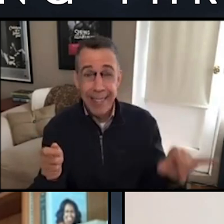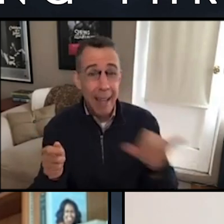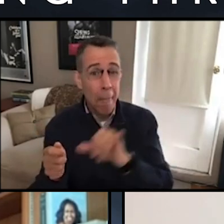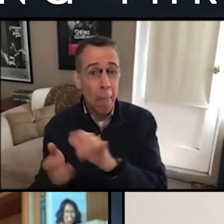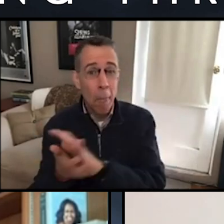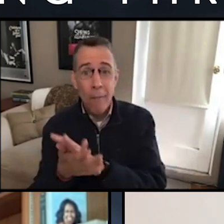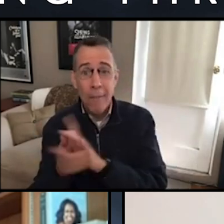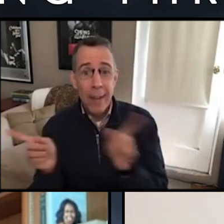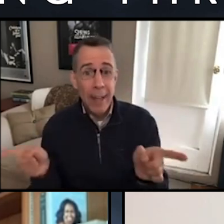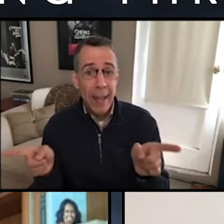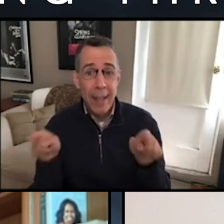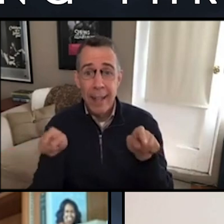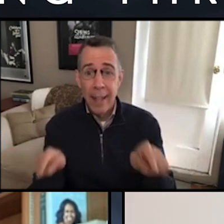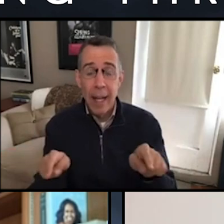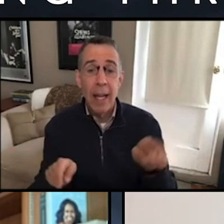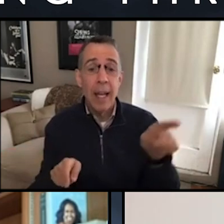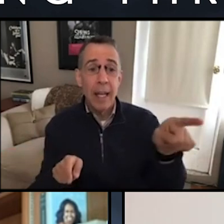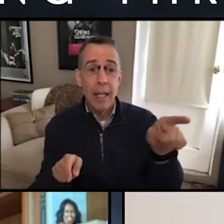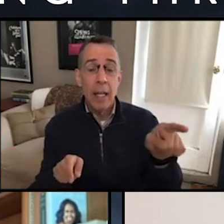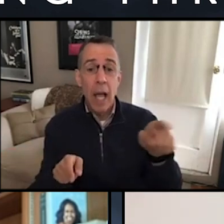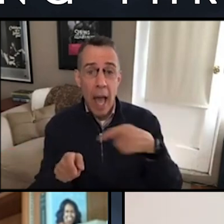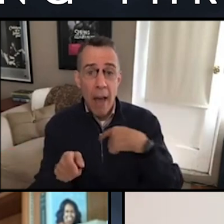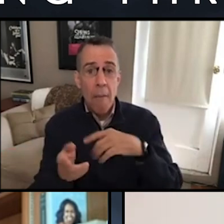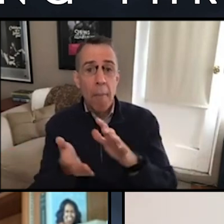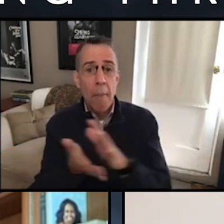a bus stop that he wrote, he took out a note pad and wrote a bus stop that he